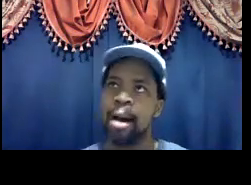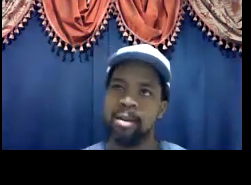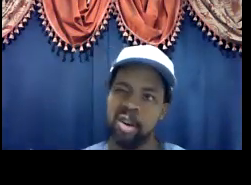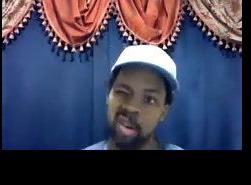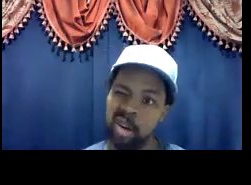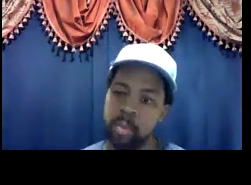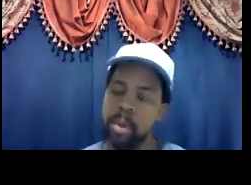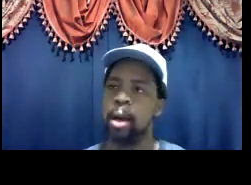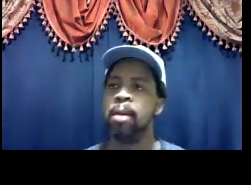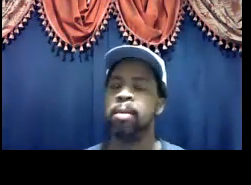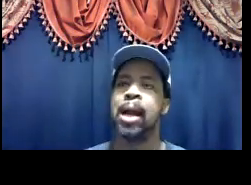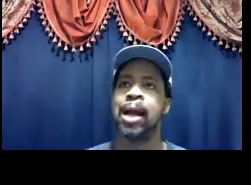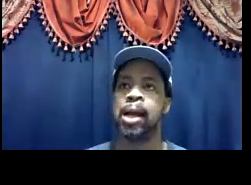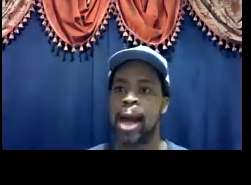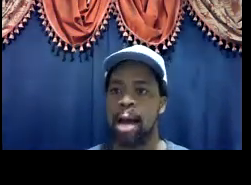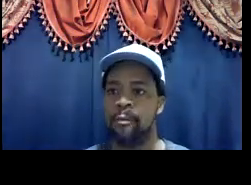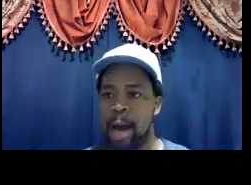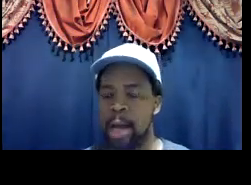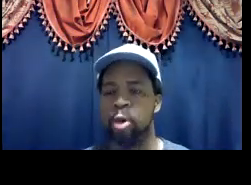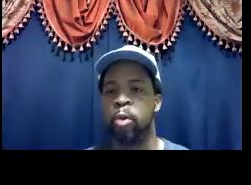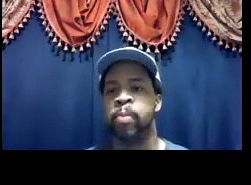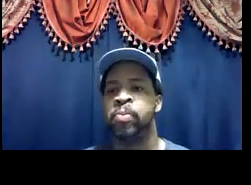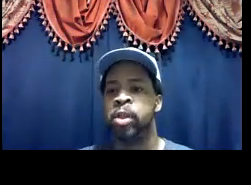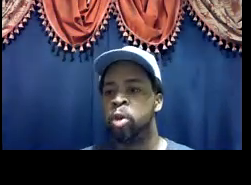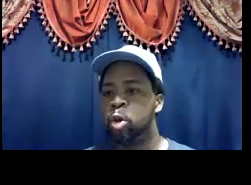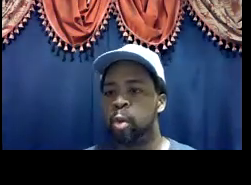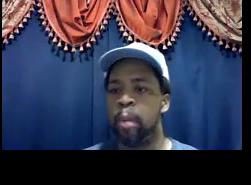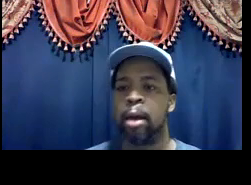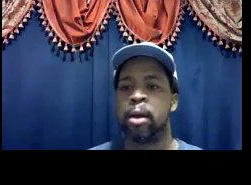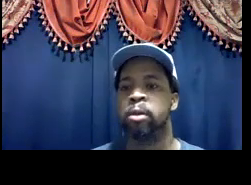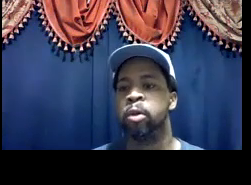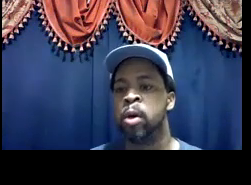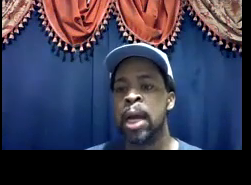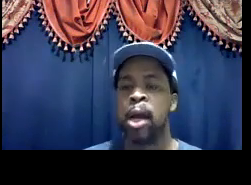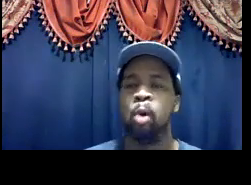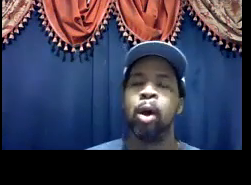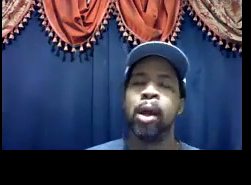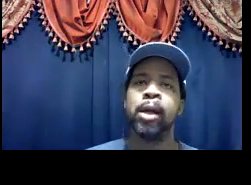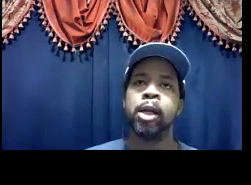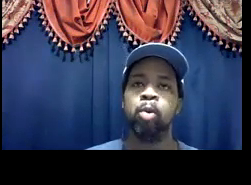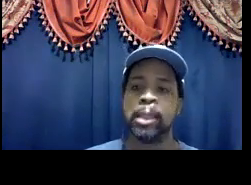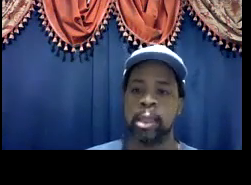I know a little bit and that I can add value to the Mayor's Council. Now what I do is,